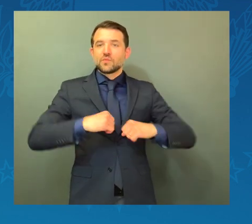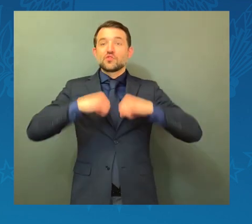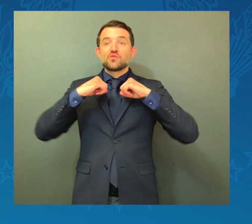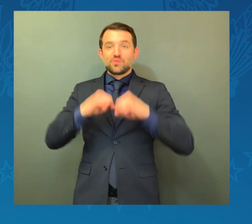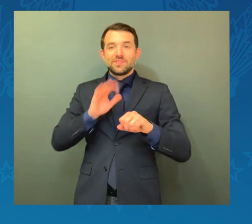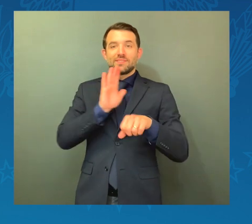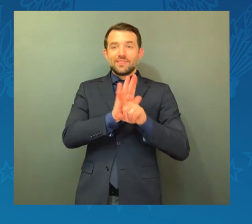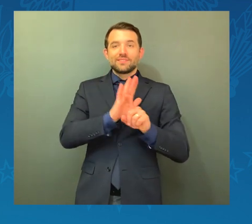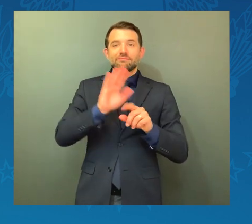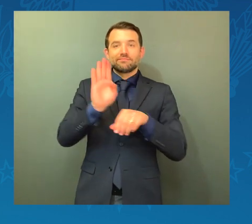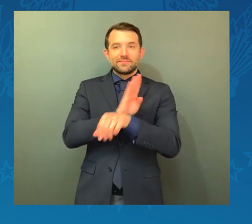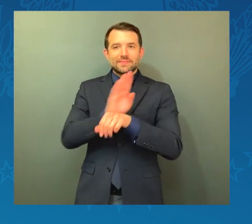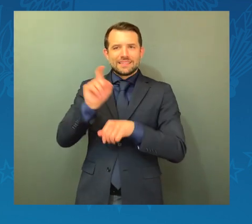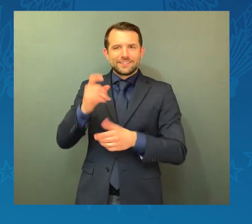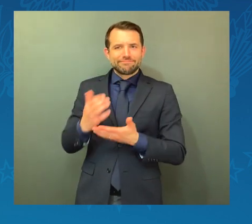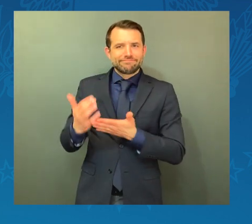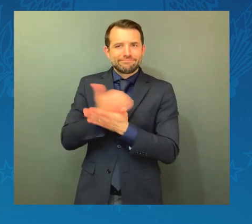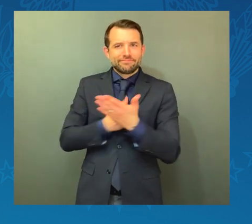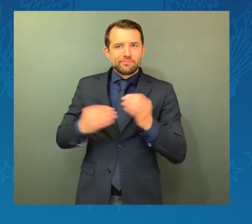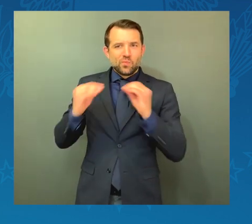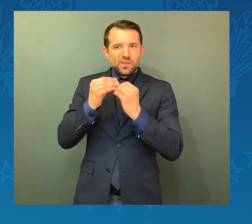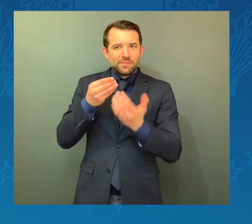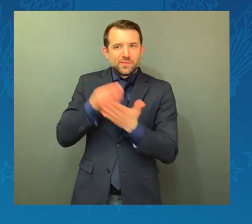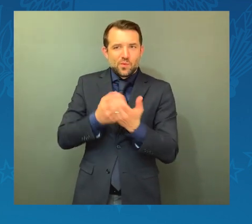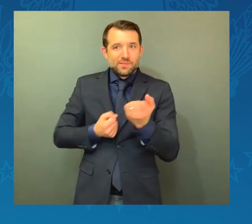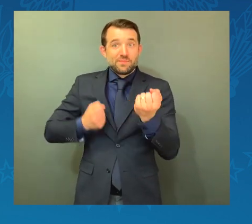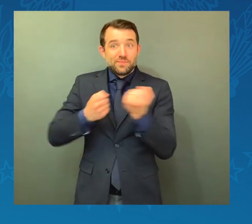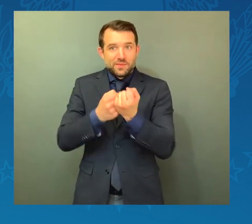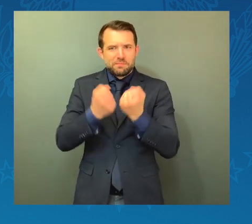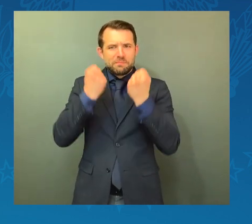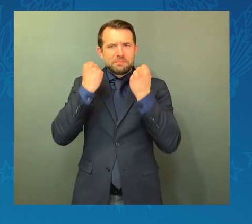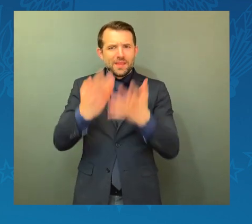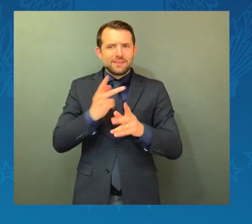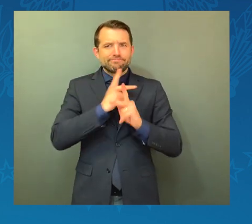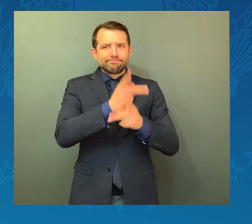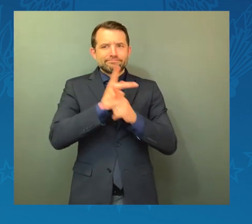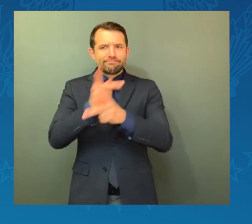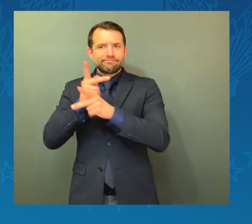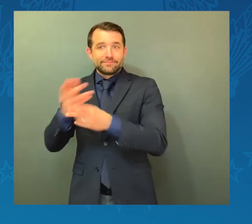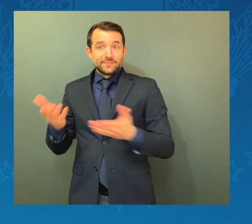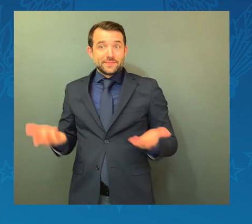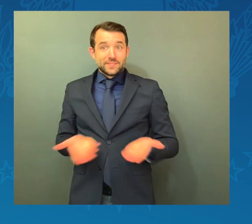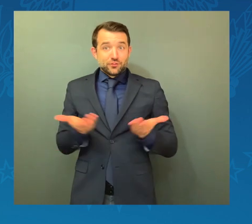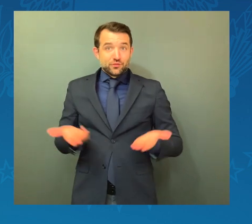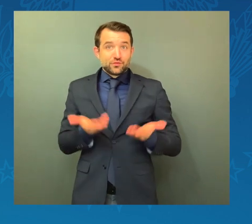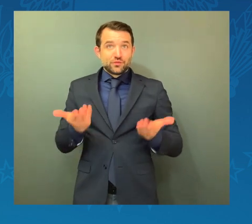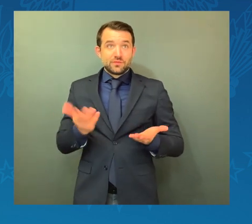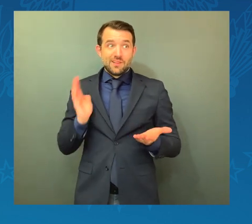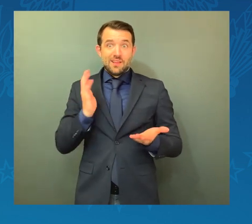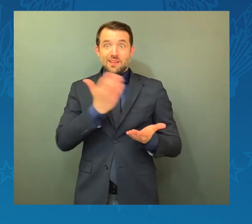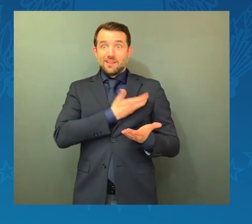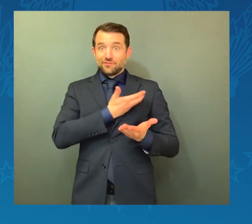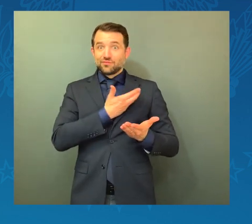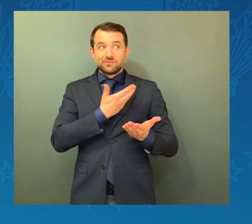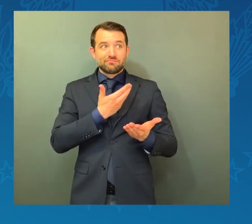So, like many of the lenders here with us today, expanding our nation's investment in these institutions